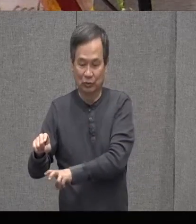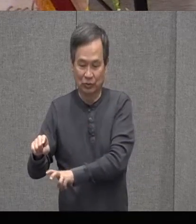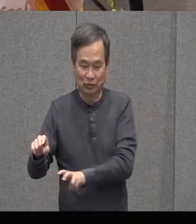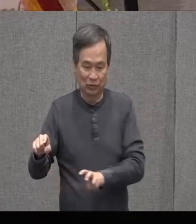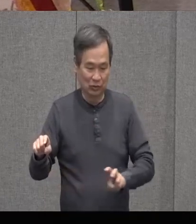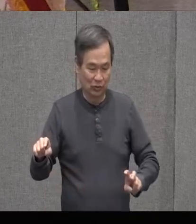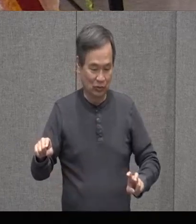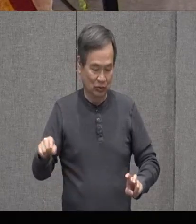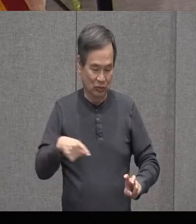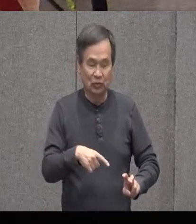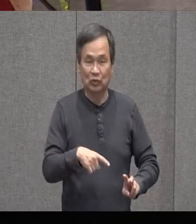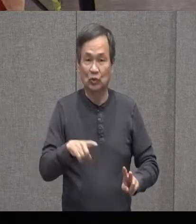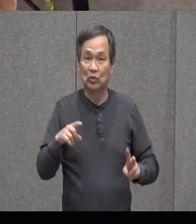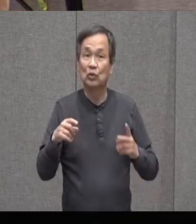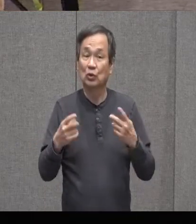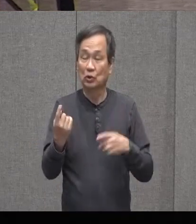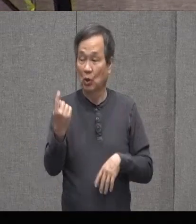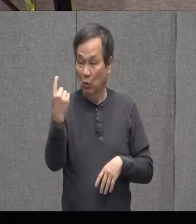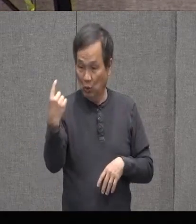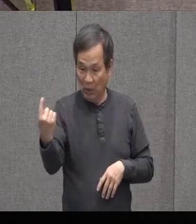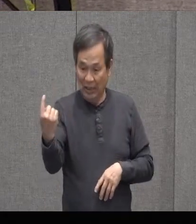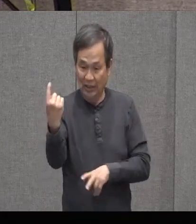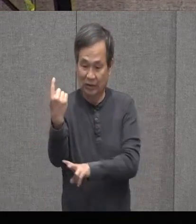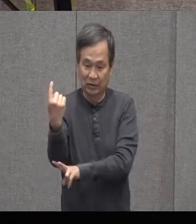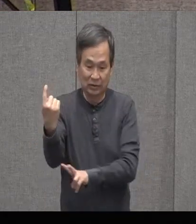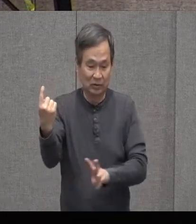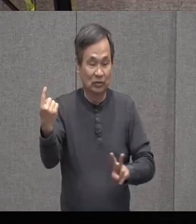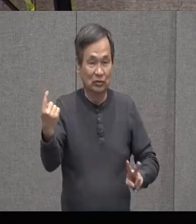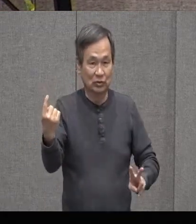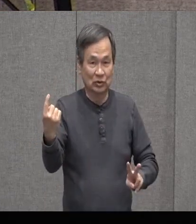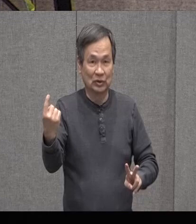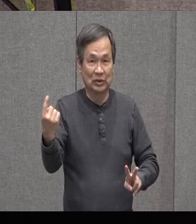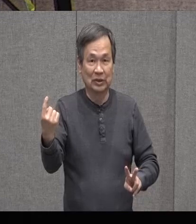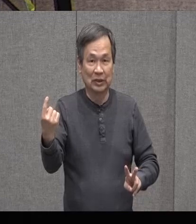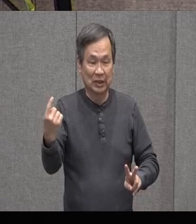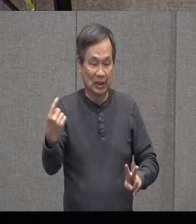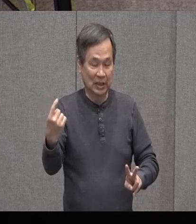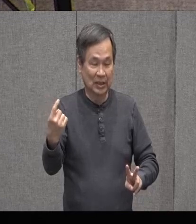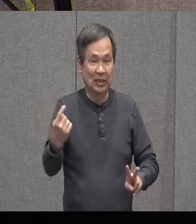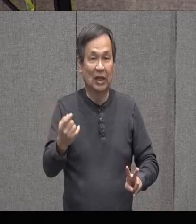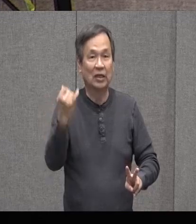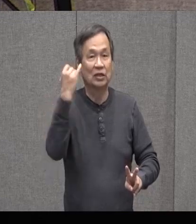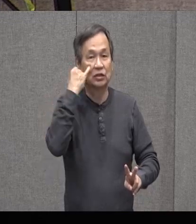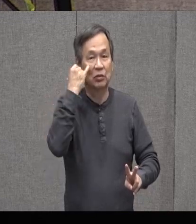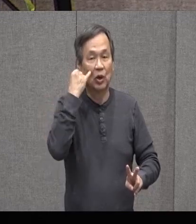Two is the double of one. So now, if we put those two things back in the pot,